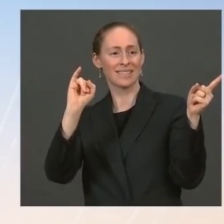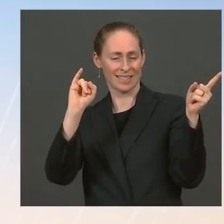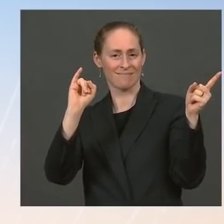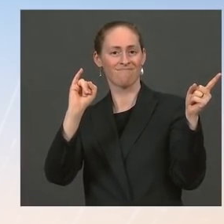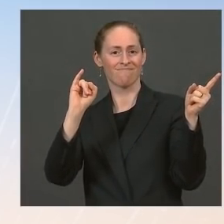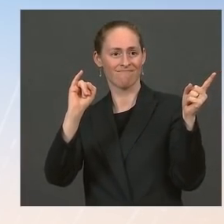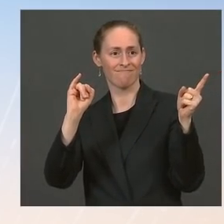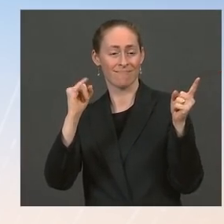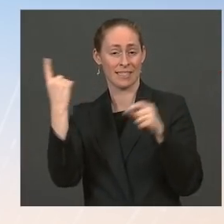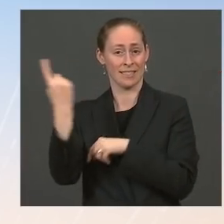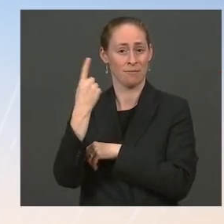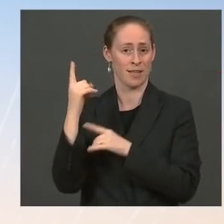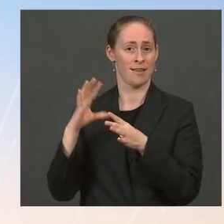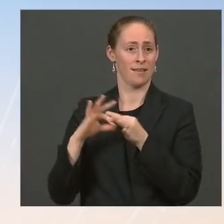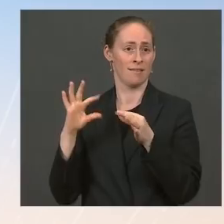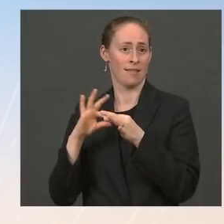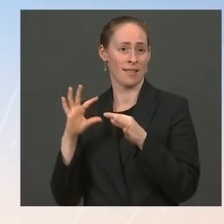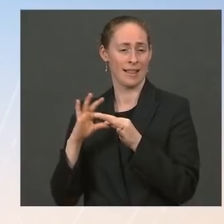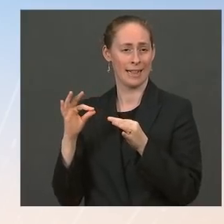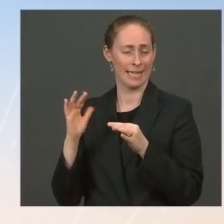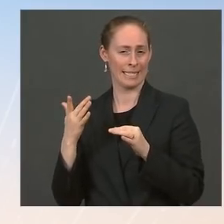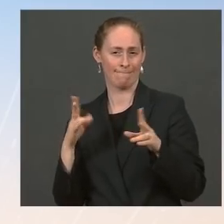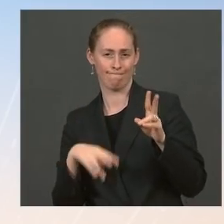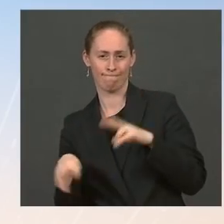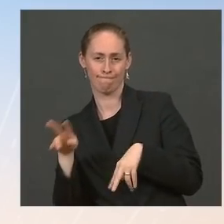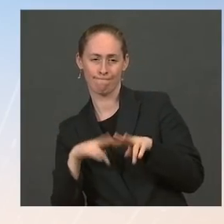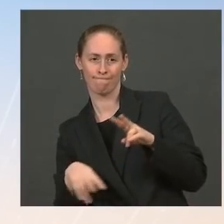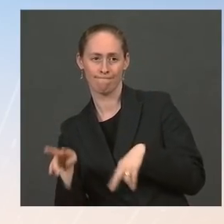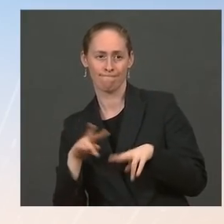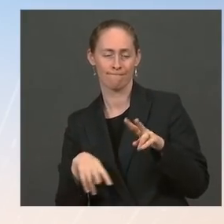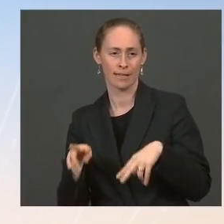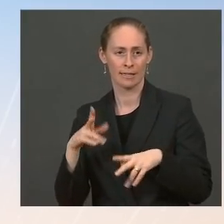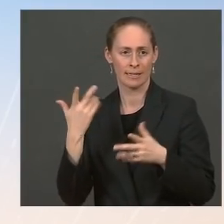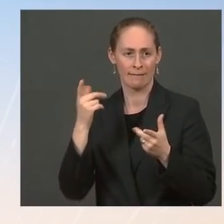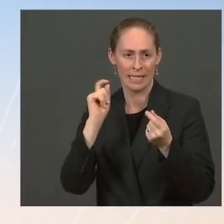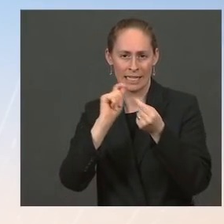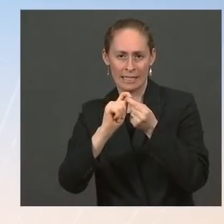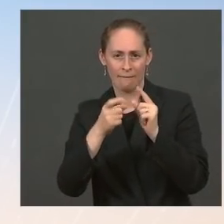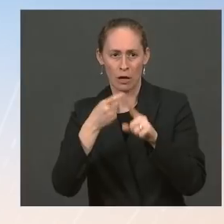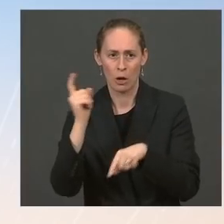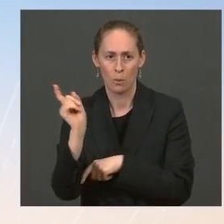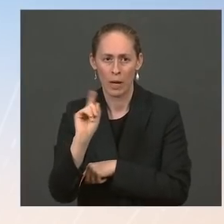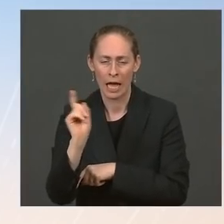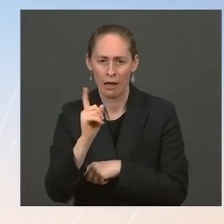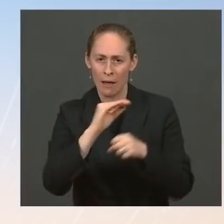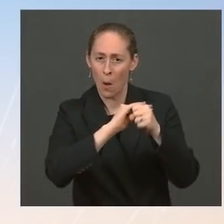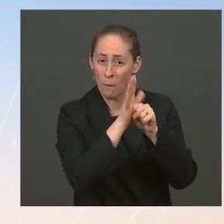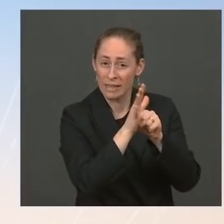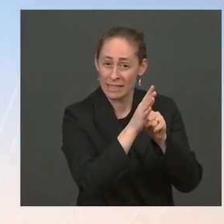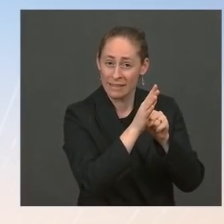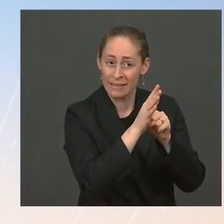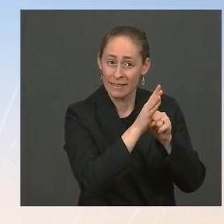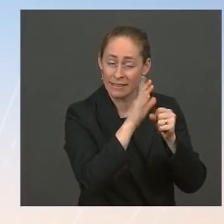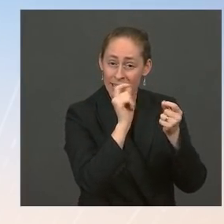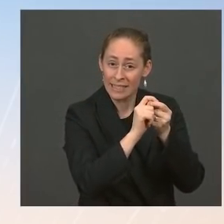President Biden had a chance to ask for China's help. Why didn't he? Ms. Psaki: Well, I would say that the President's push